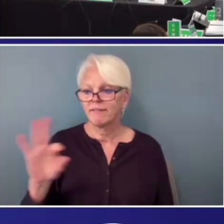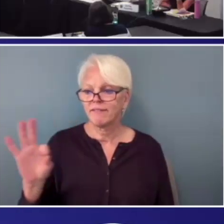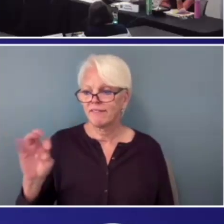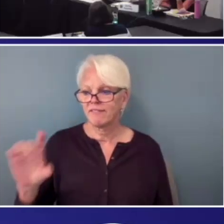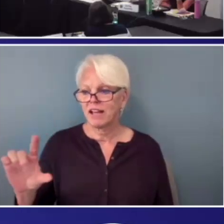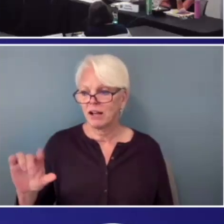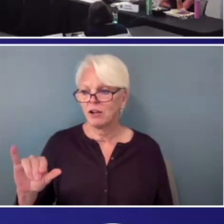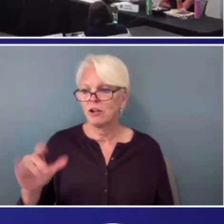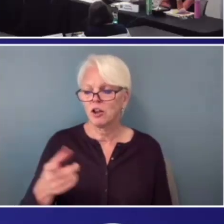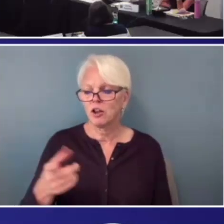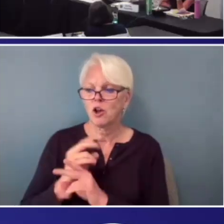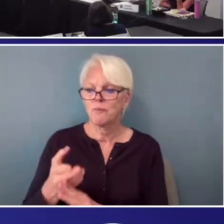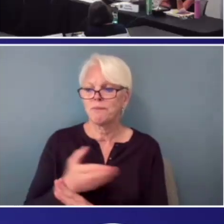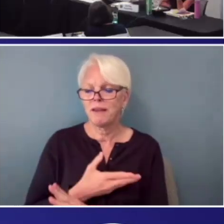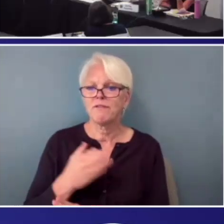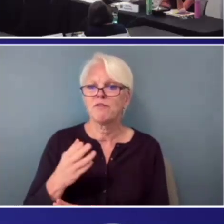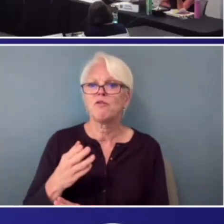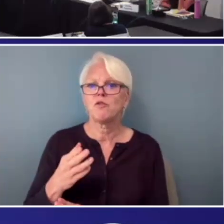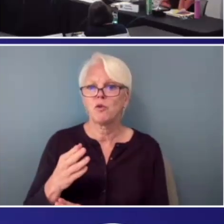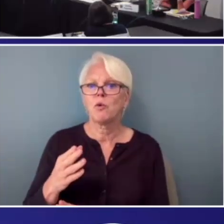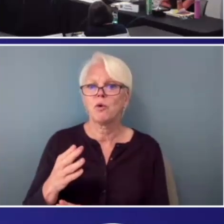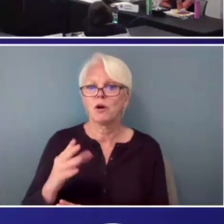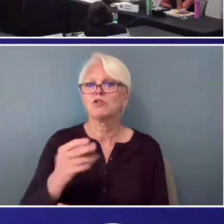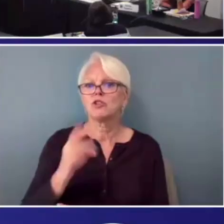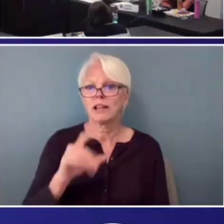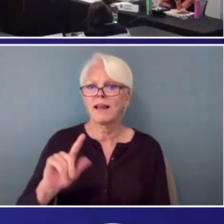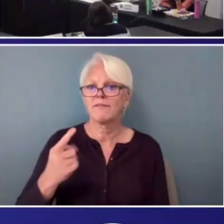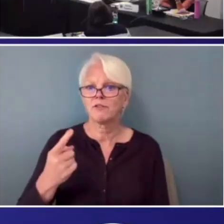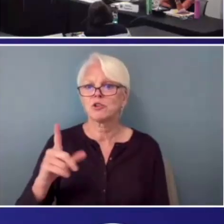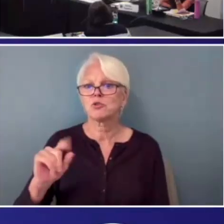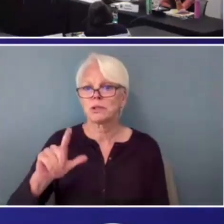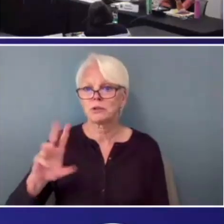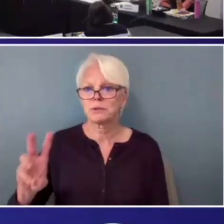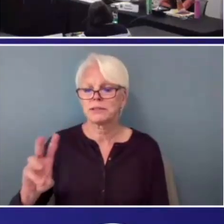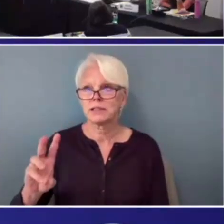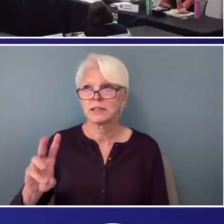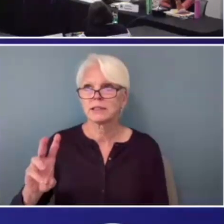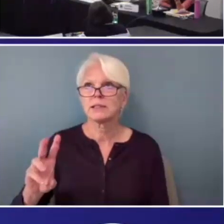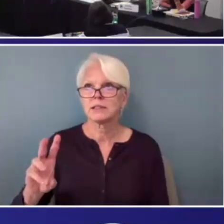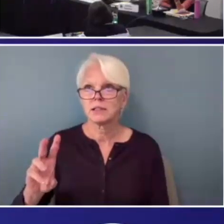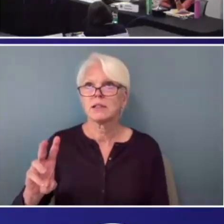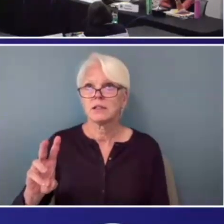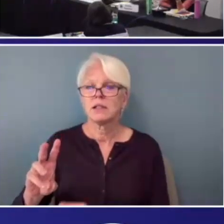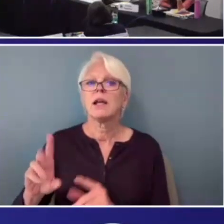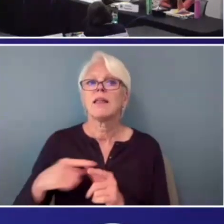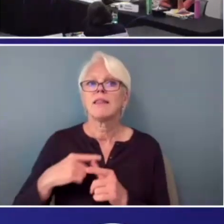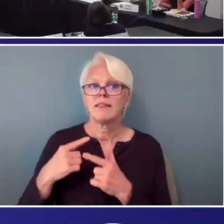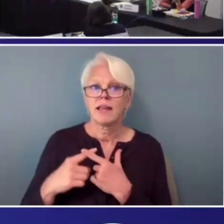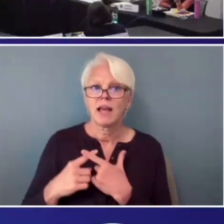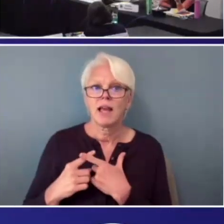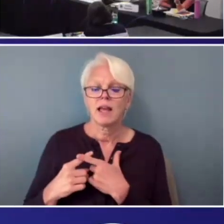2026, and -- so if the borrower has a FFEL loan pre-July 2026, they're an IBR,